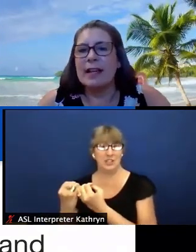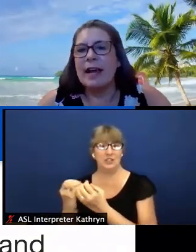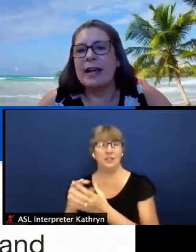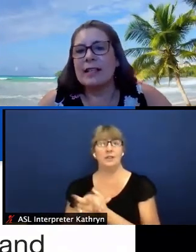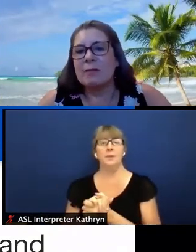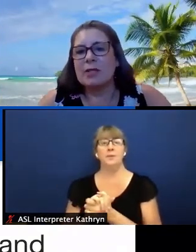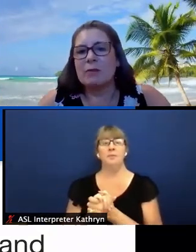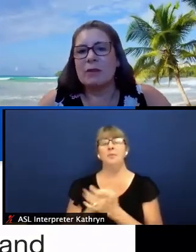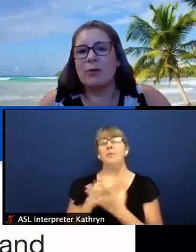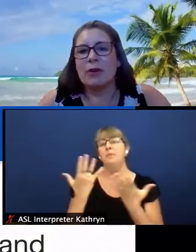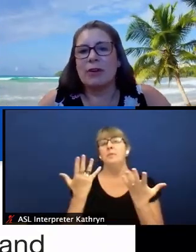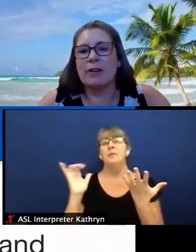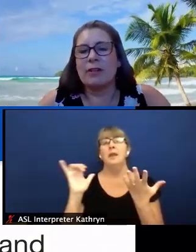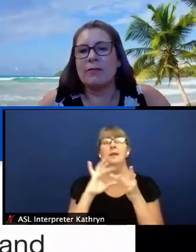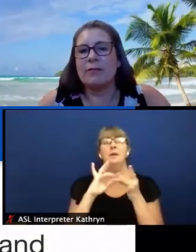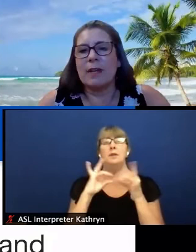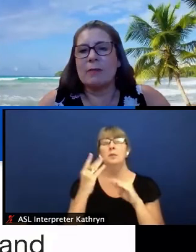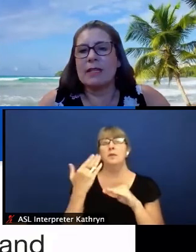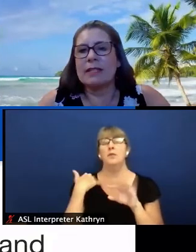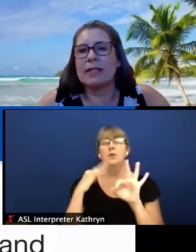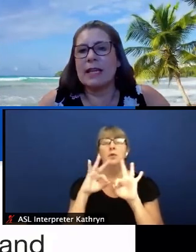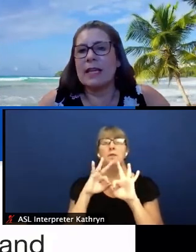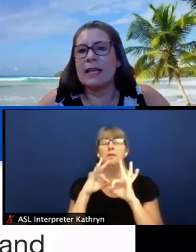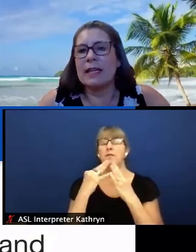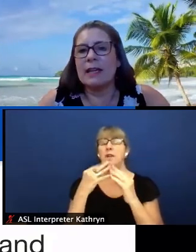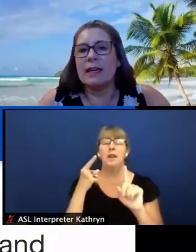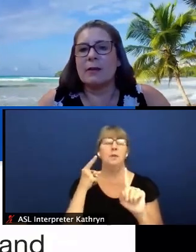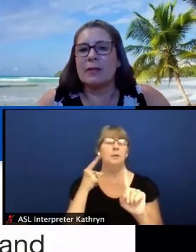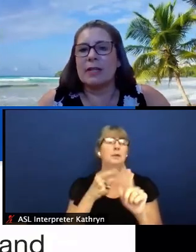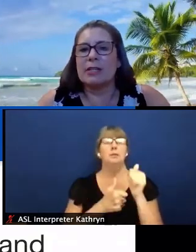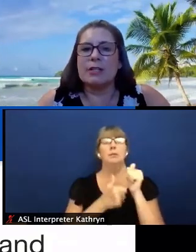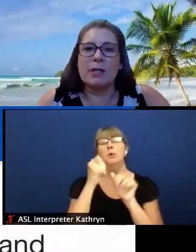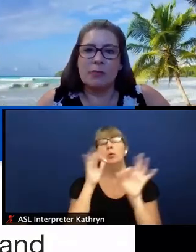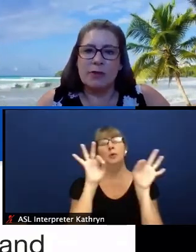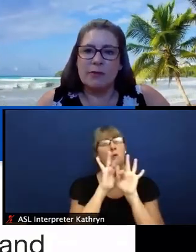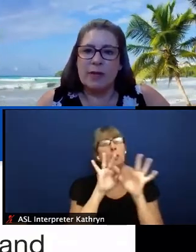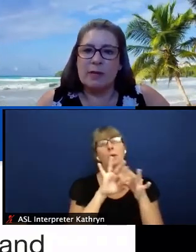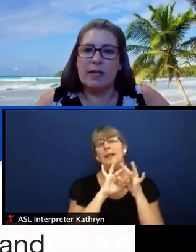As I mentioned before, the family is key. The relationship with a family.